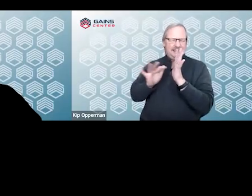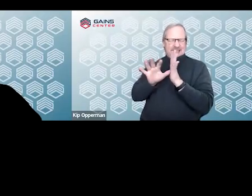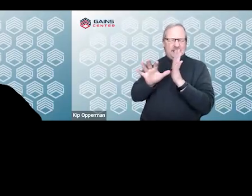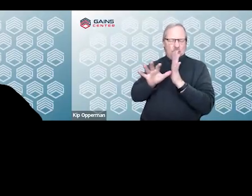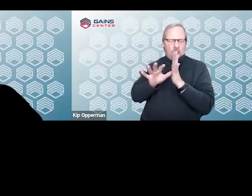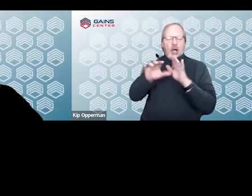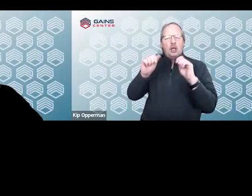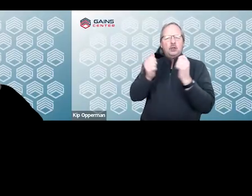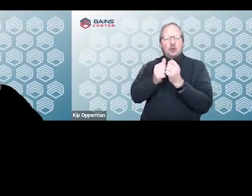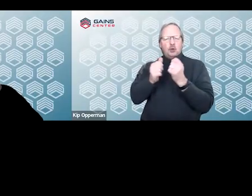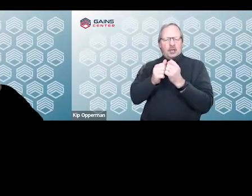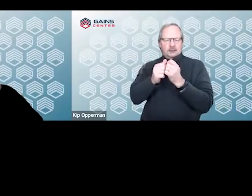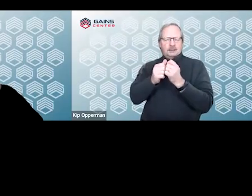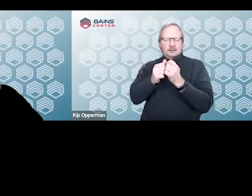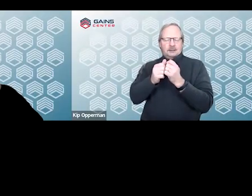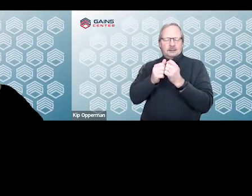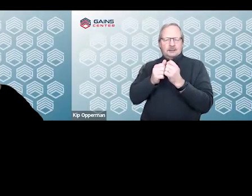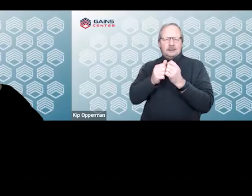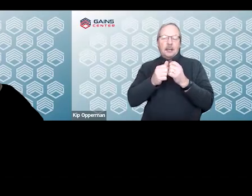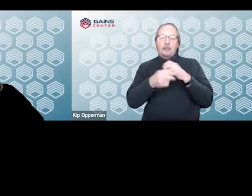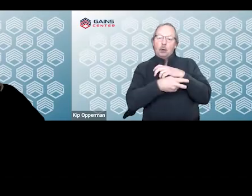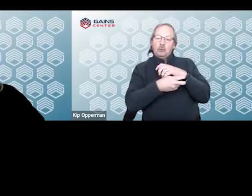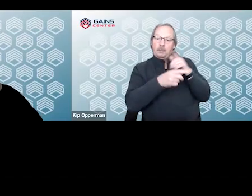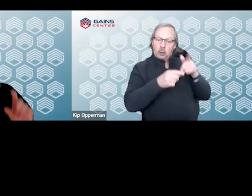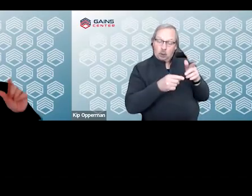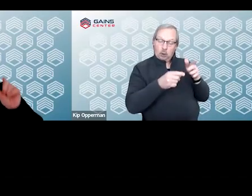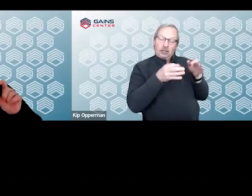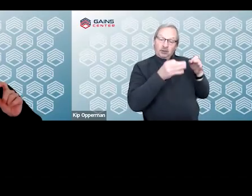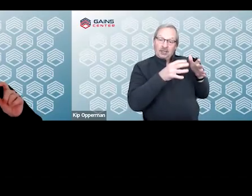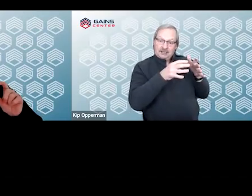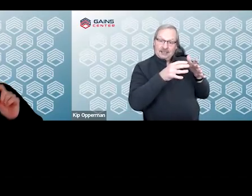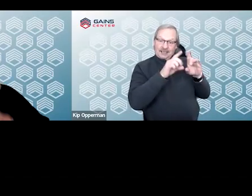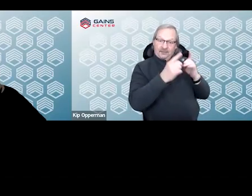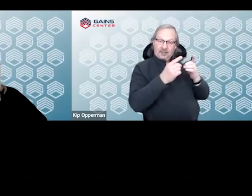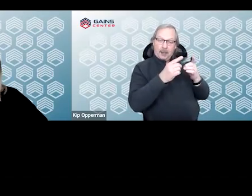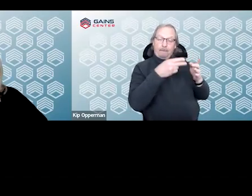And you will see a chat box at the bottom of your screen or a chat box icon.